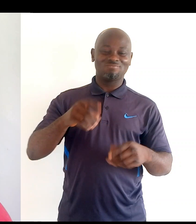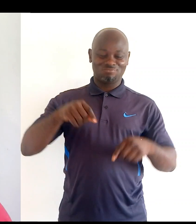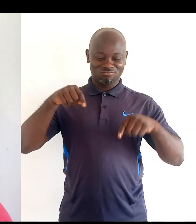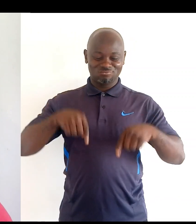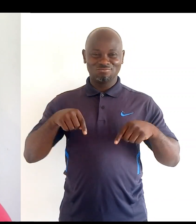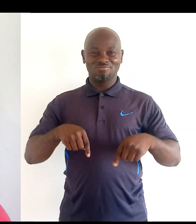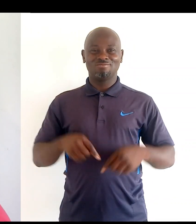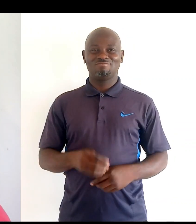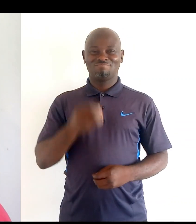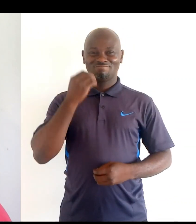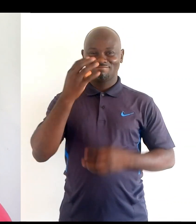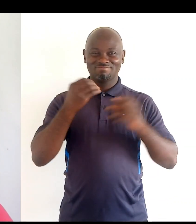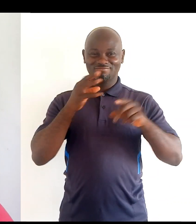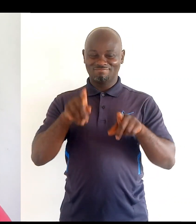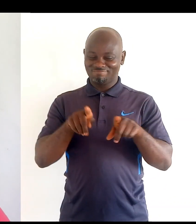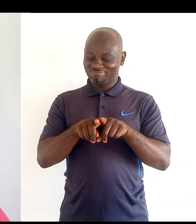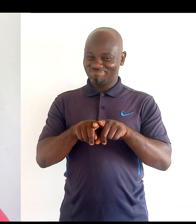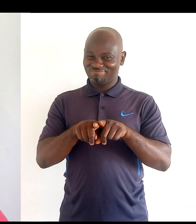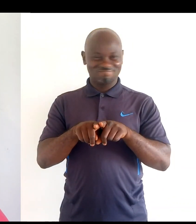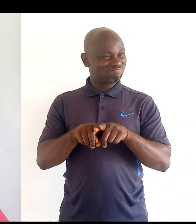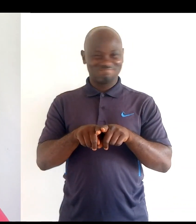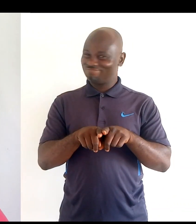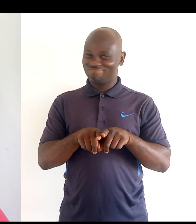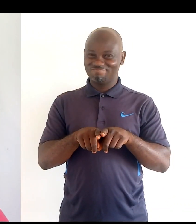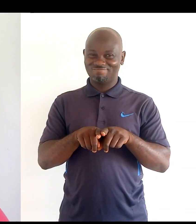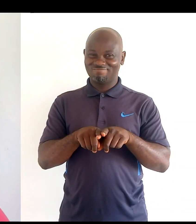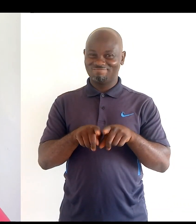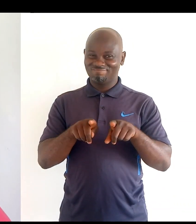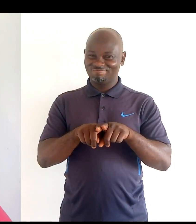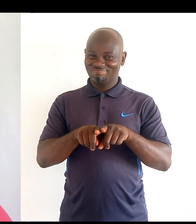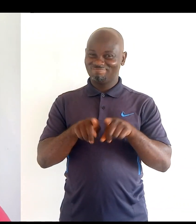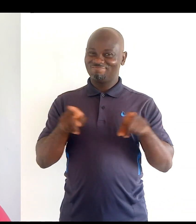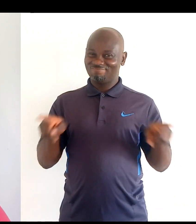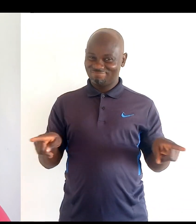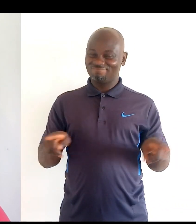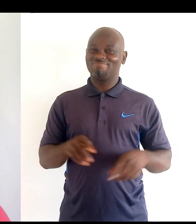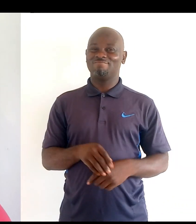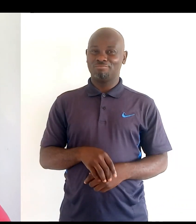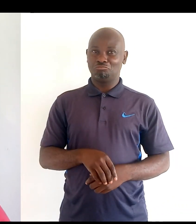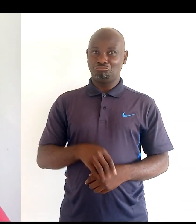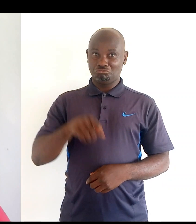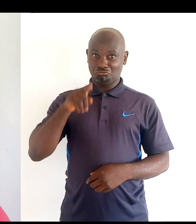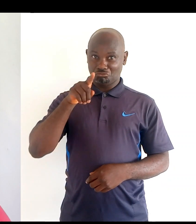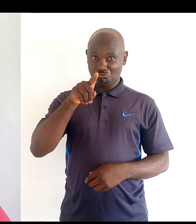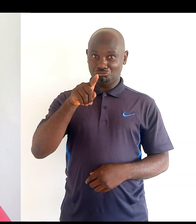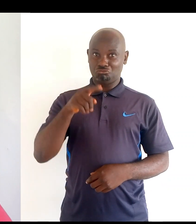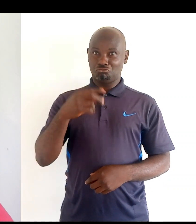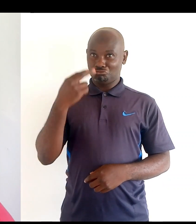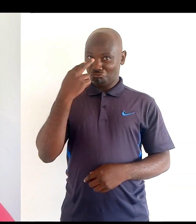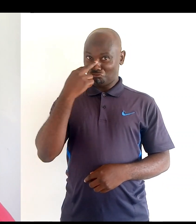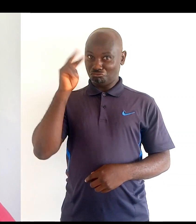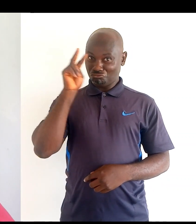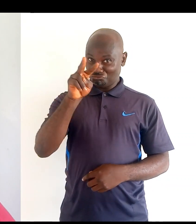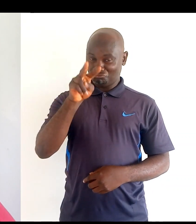So today, I will continue the same discourse but look at it from a different purview. I will look